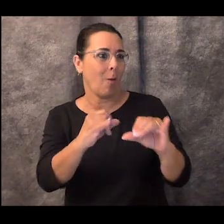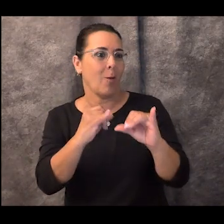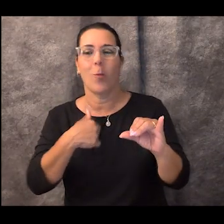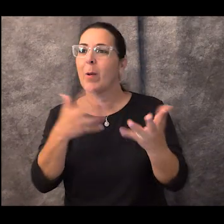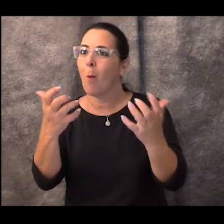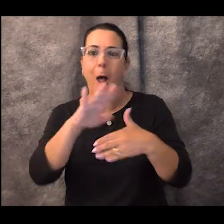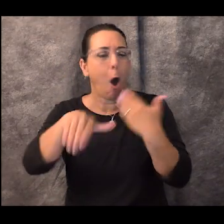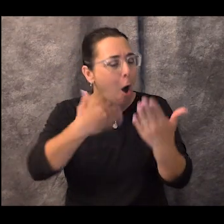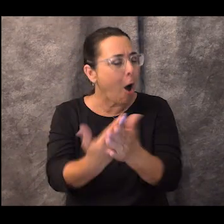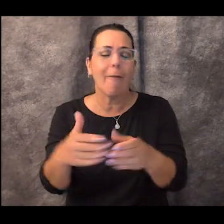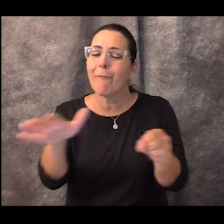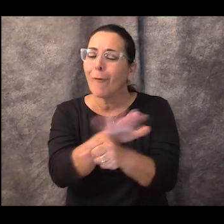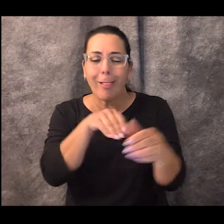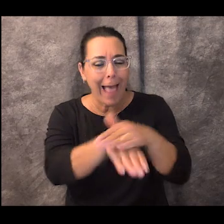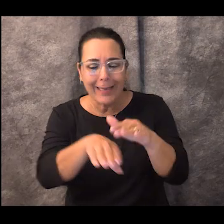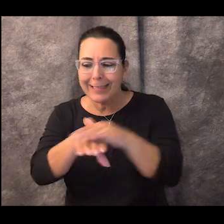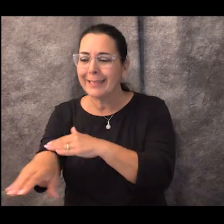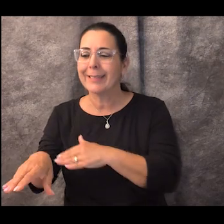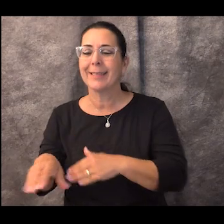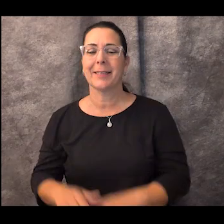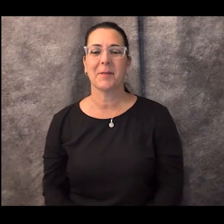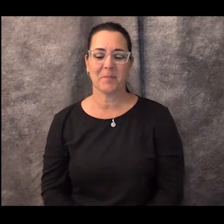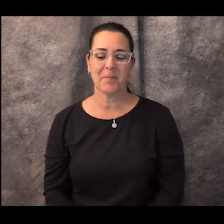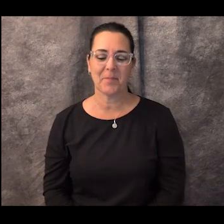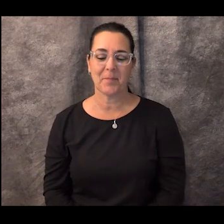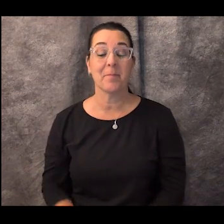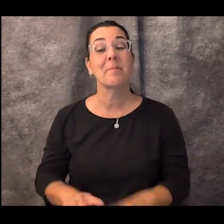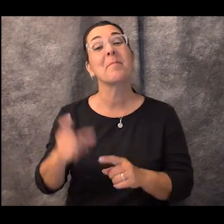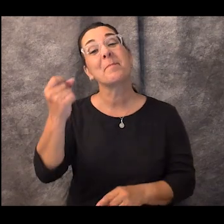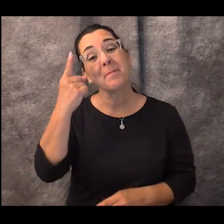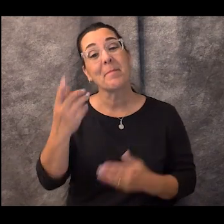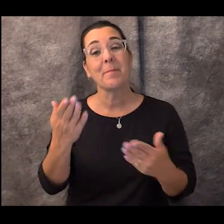Well, it is likely, that there will be a voter ID